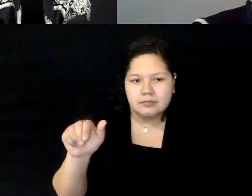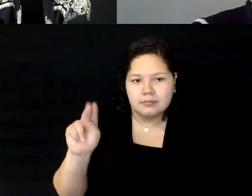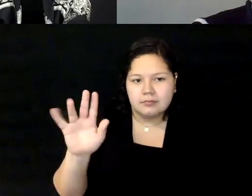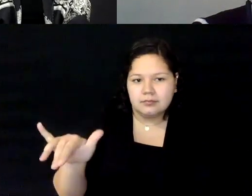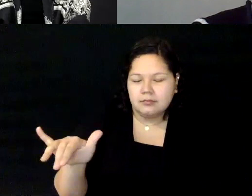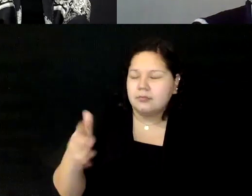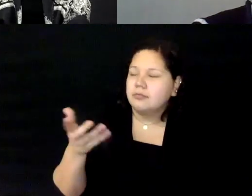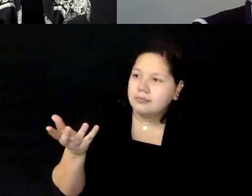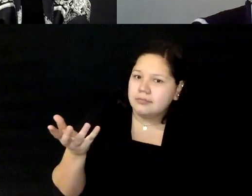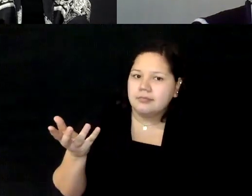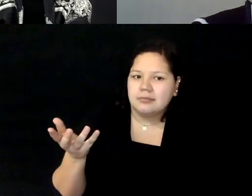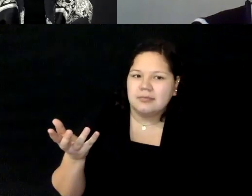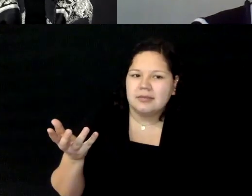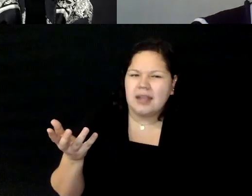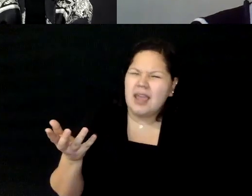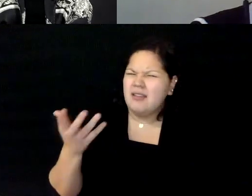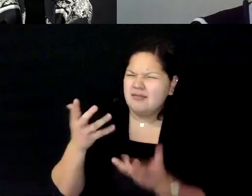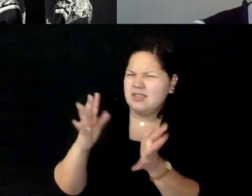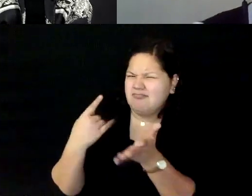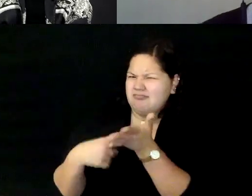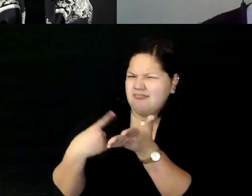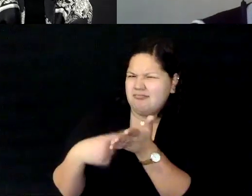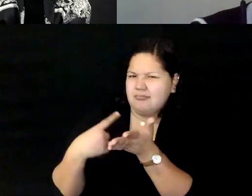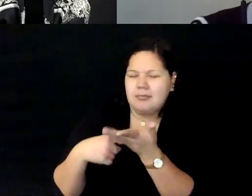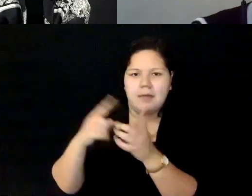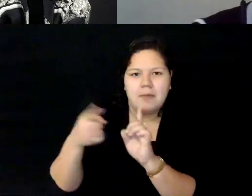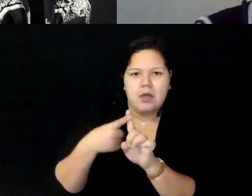I think we kind of talked about it, like we talked about a wedding dress. Like we wanted to, at first